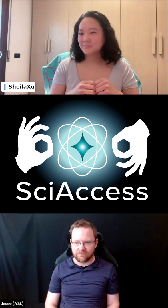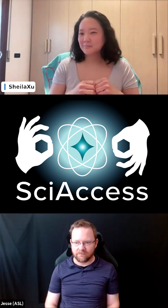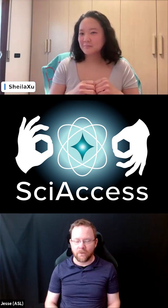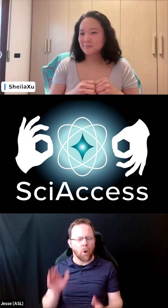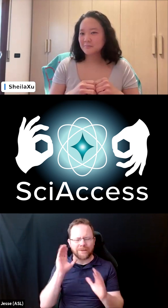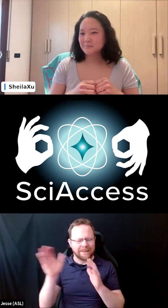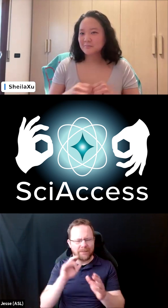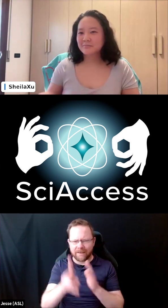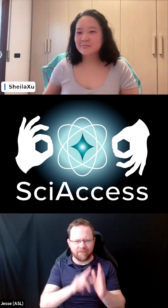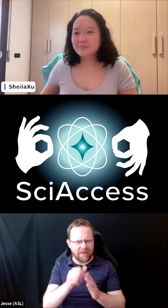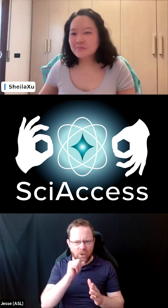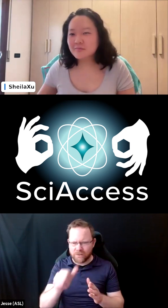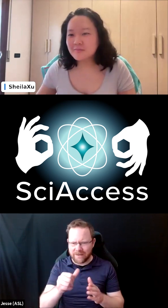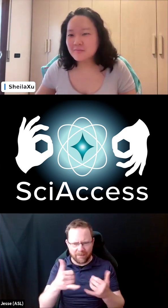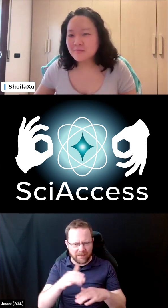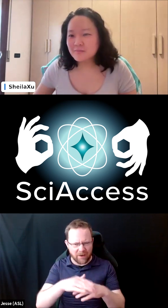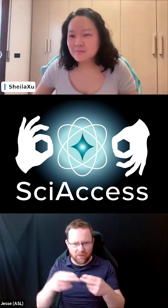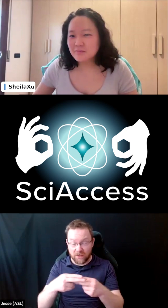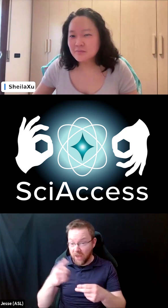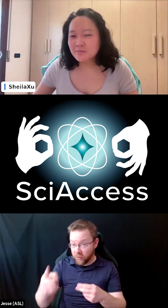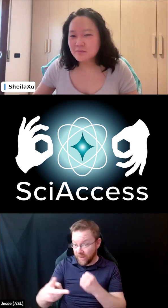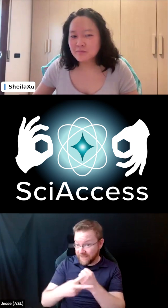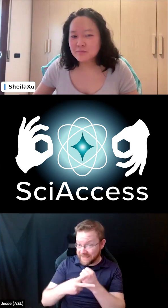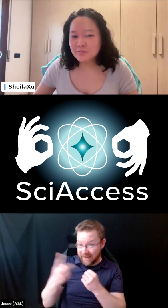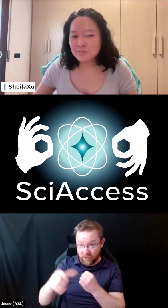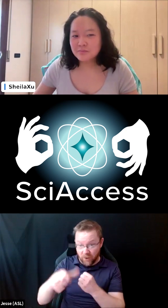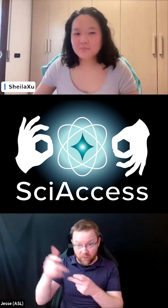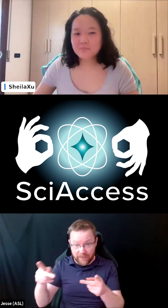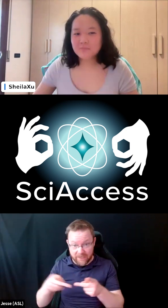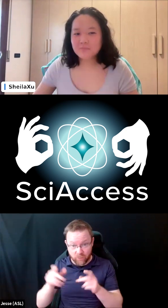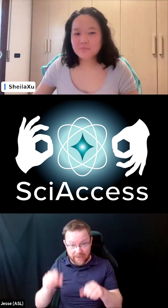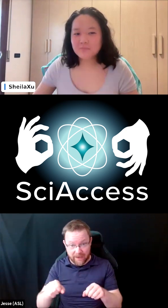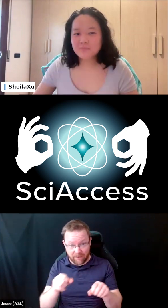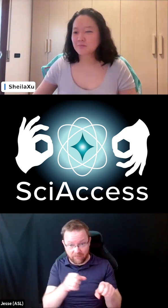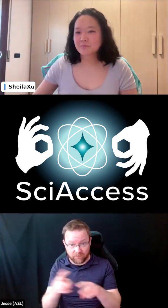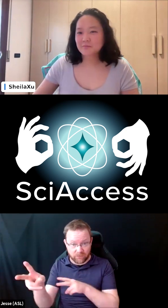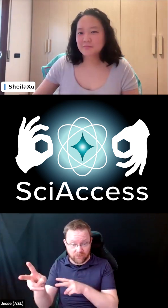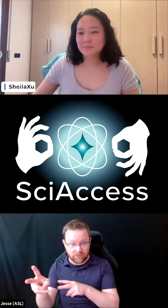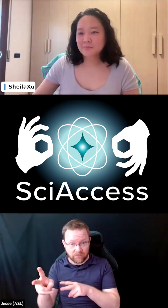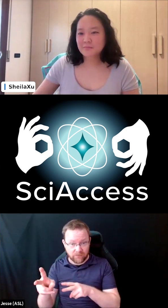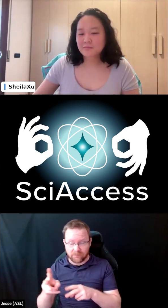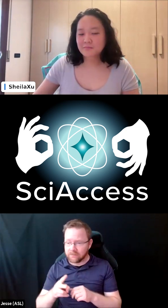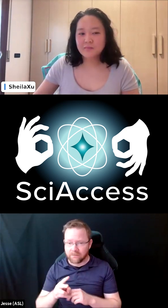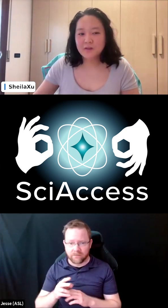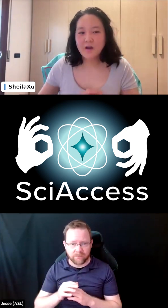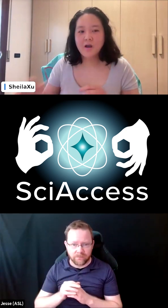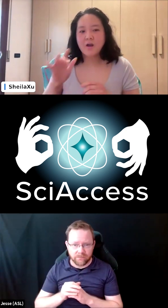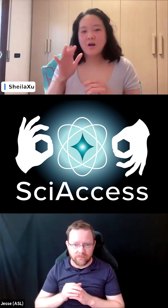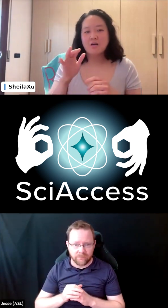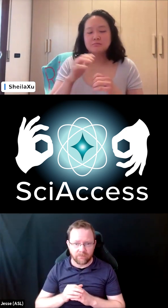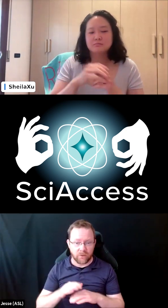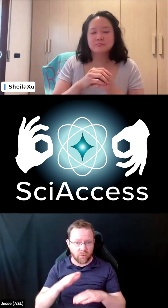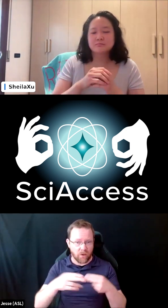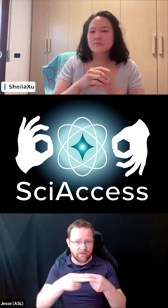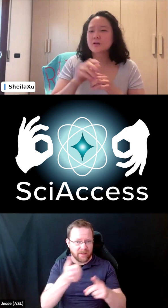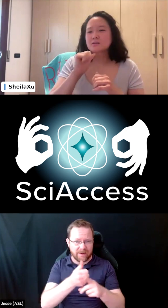It's not a video.